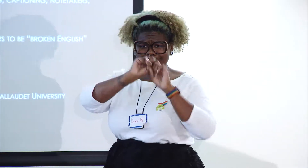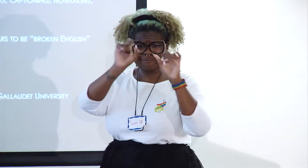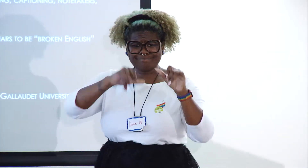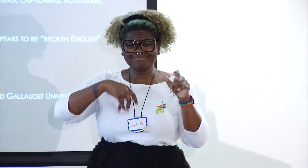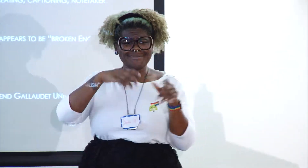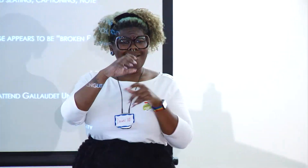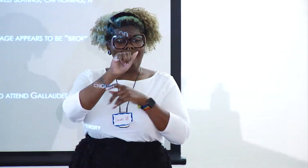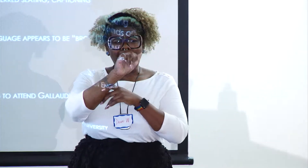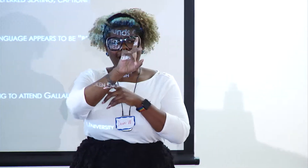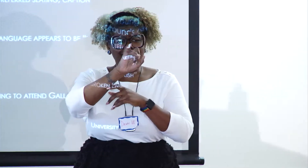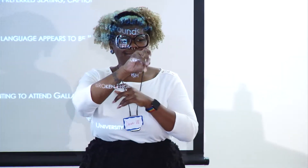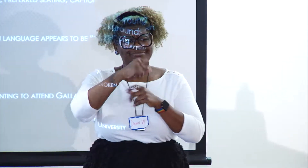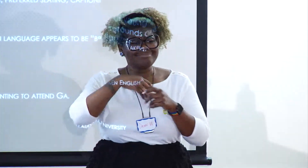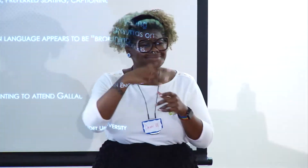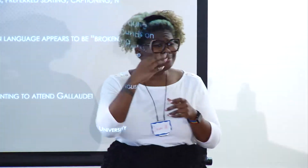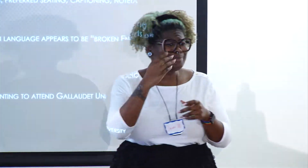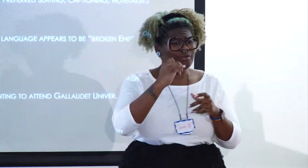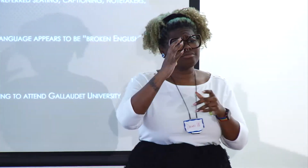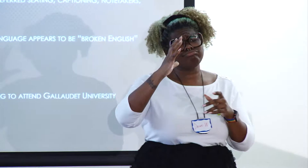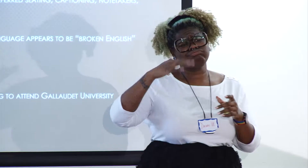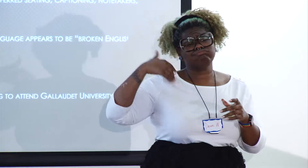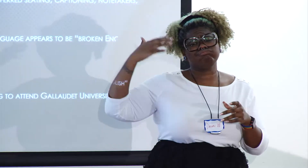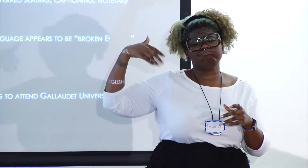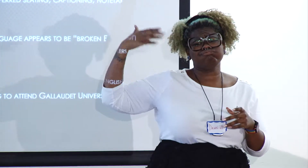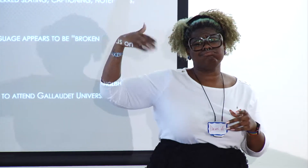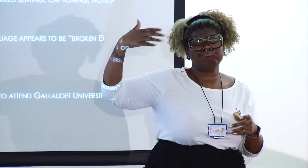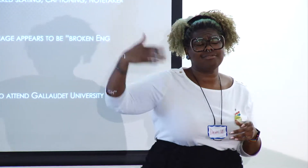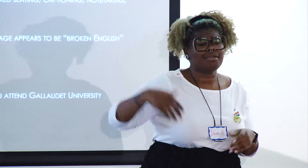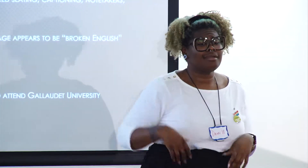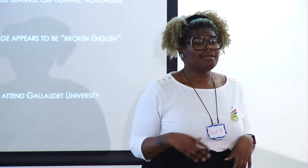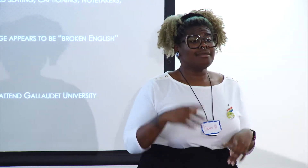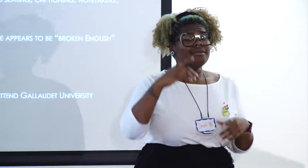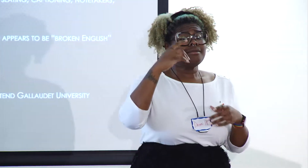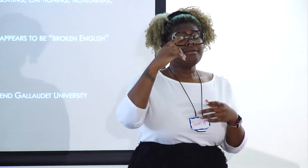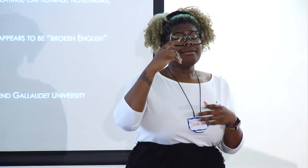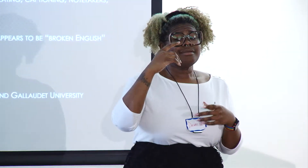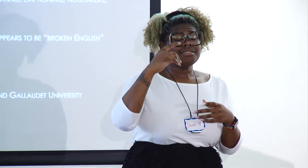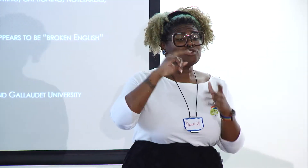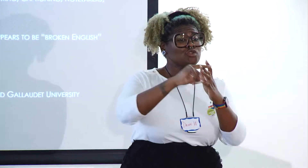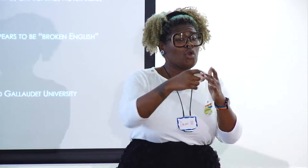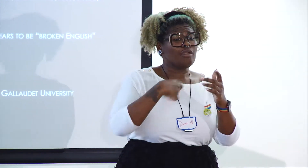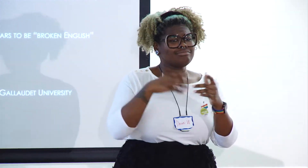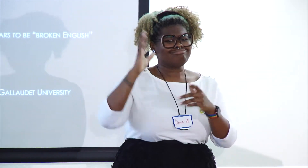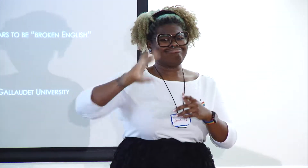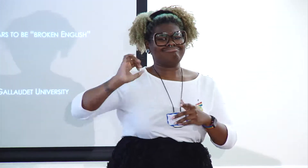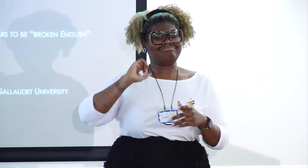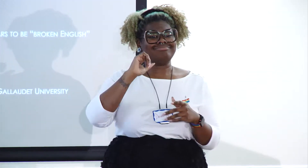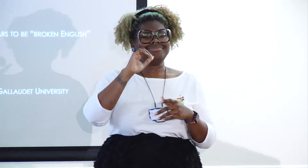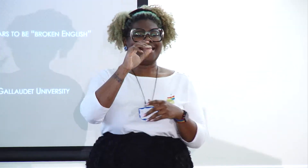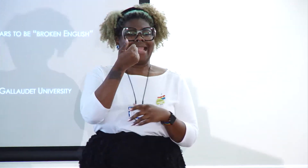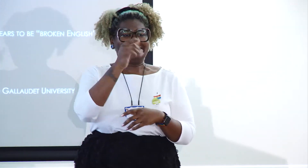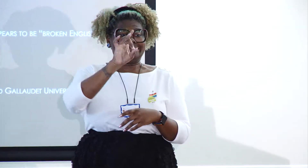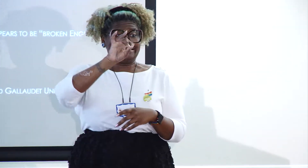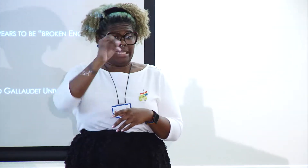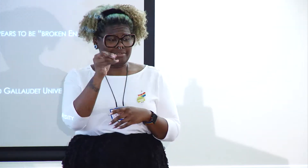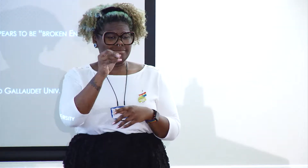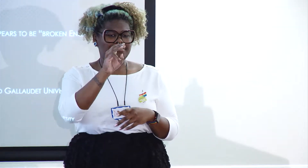Within the education system, audism is also seen, and it has been for many years.